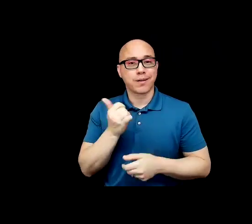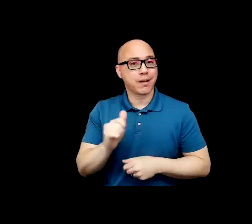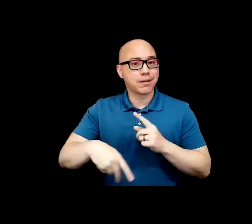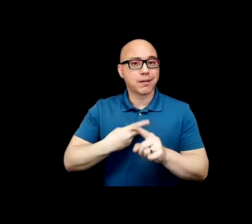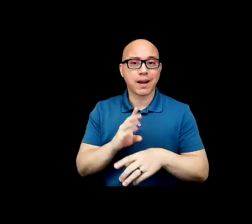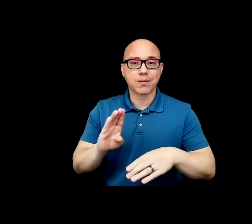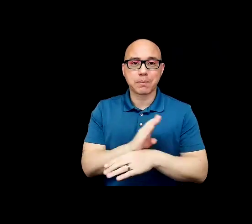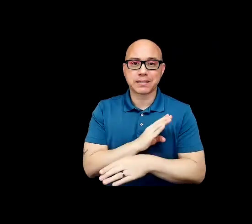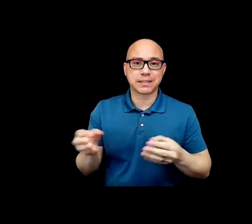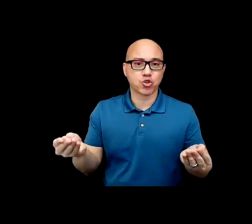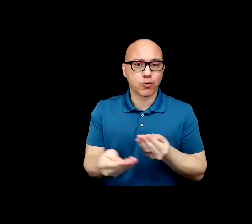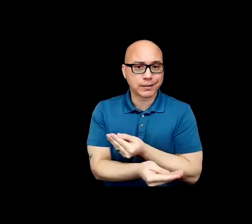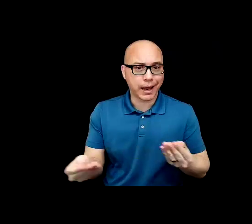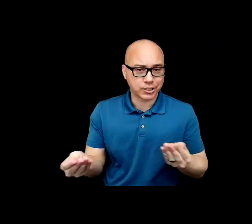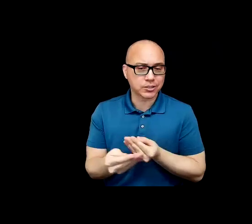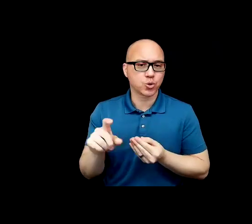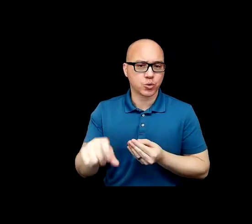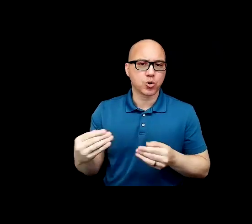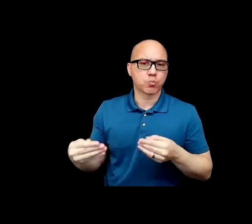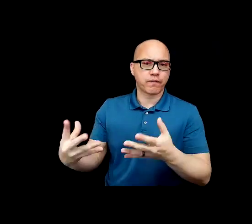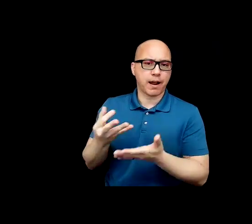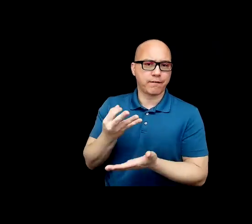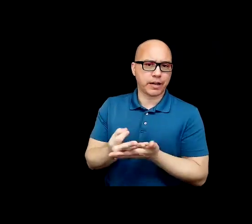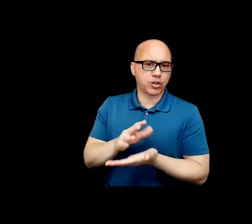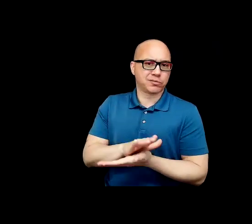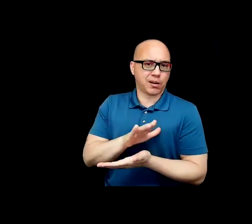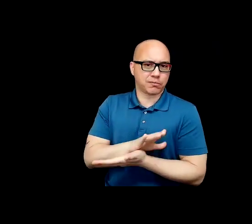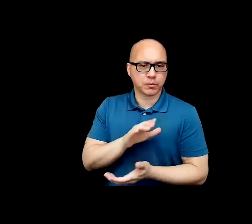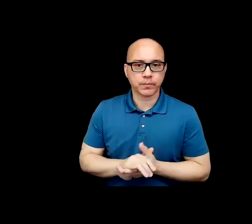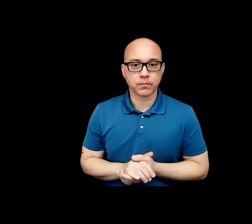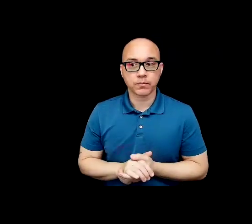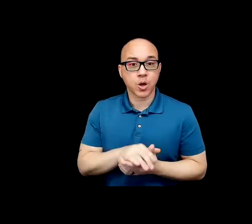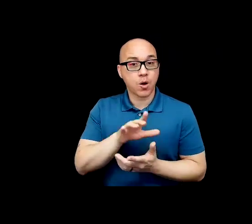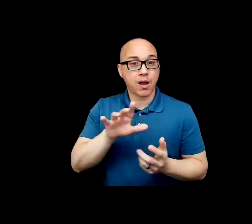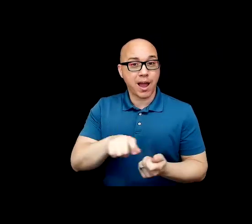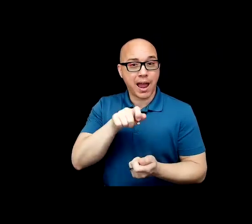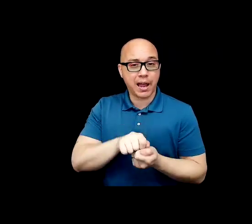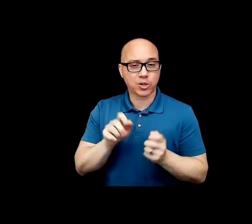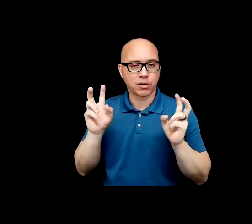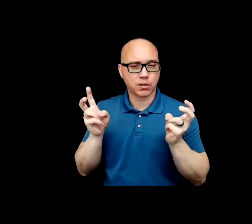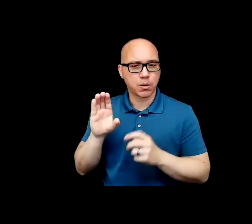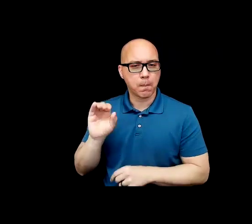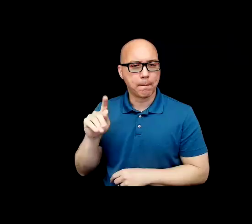need to provide financials for. So, accurate books are going to be the backbone